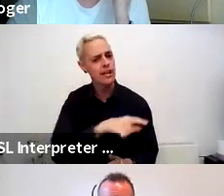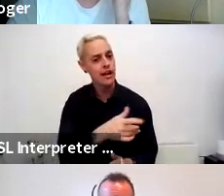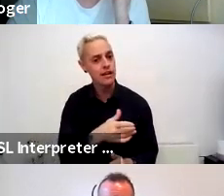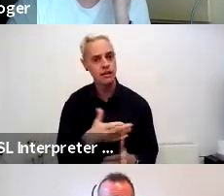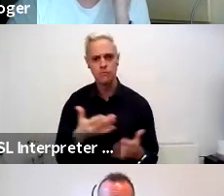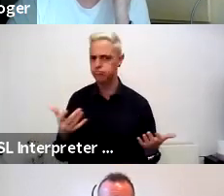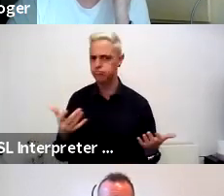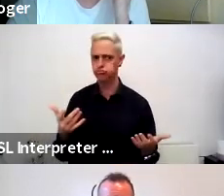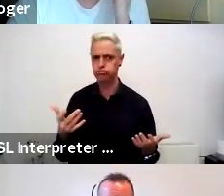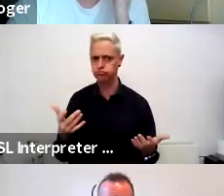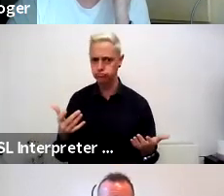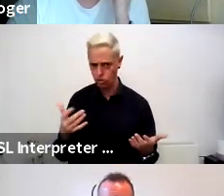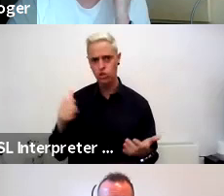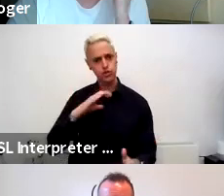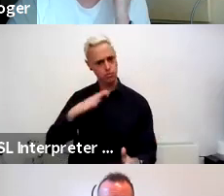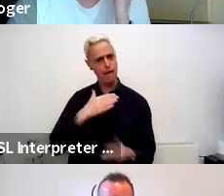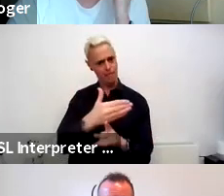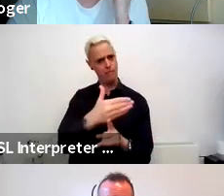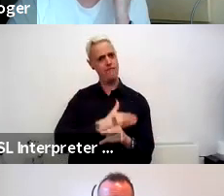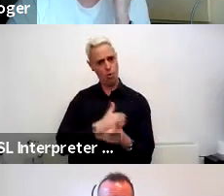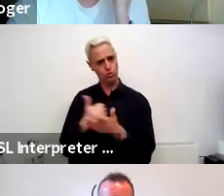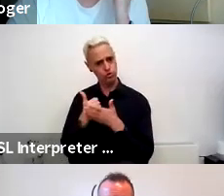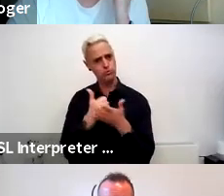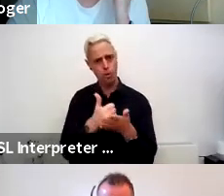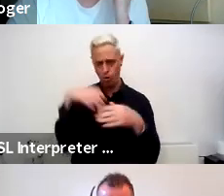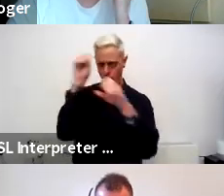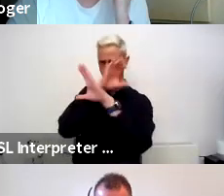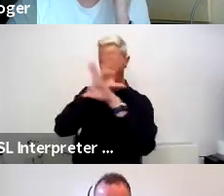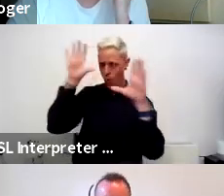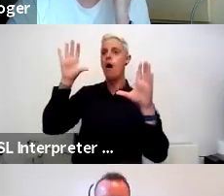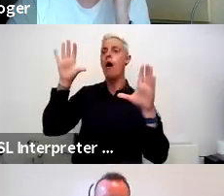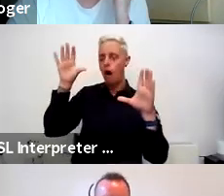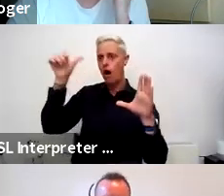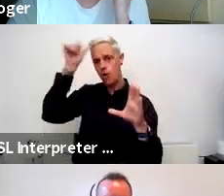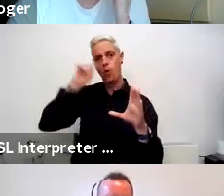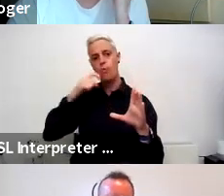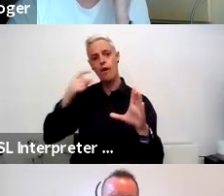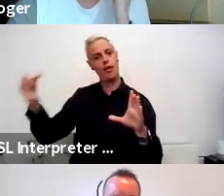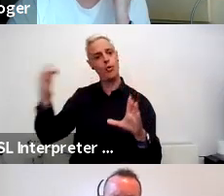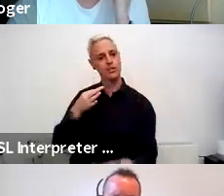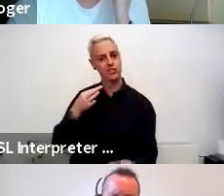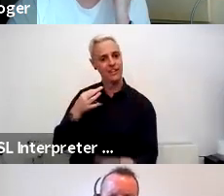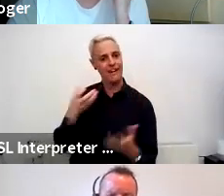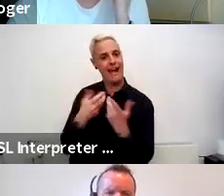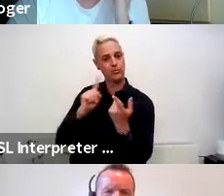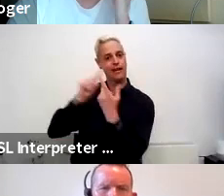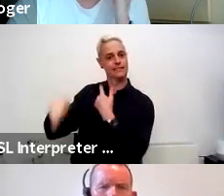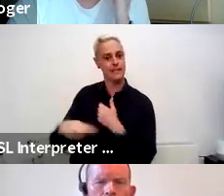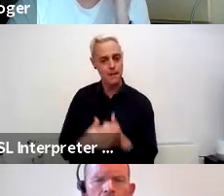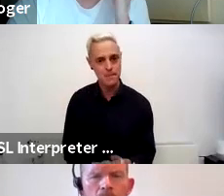That needs to be clear to anyone going, and they need to have support in advance of going to know that's coming, and to know how to deal with those questions.